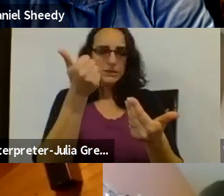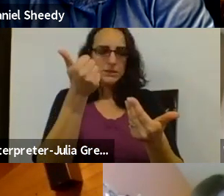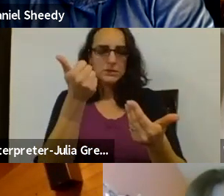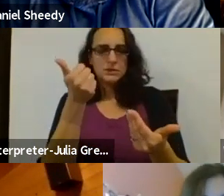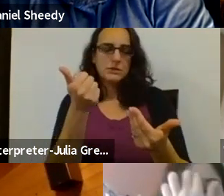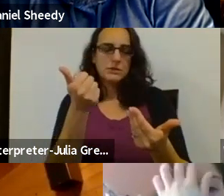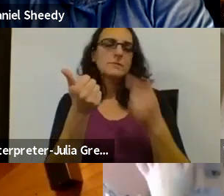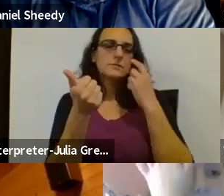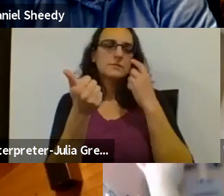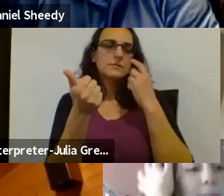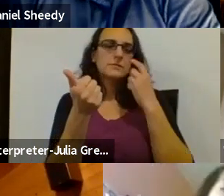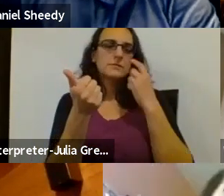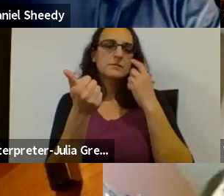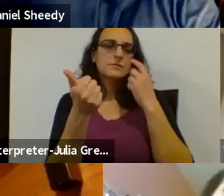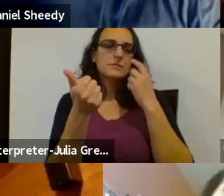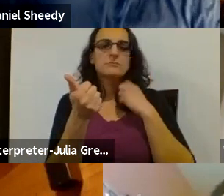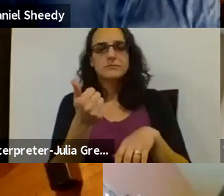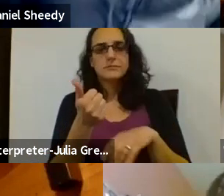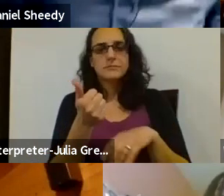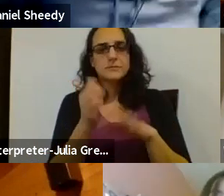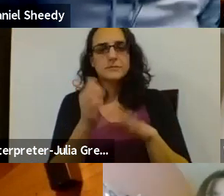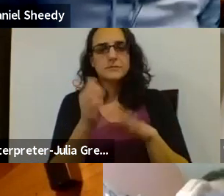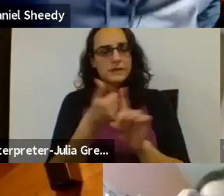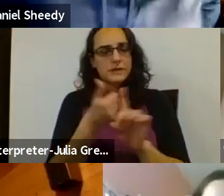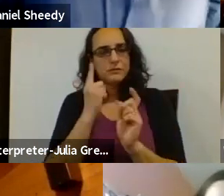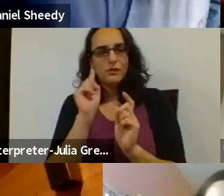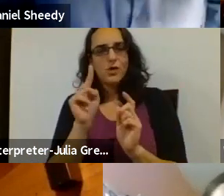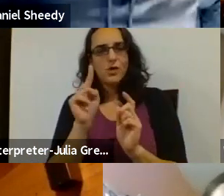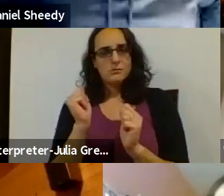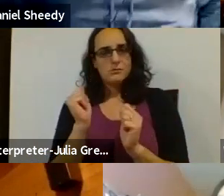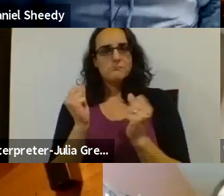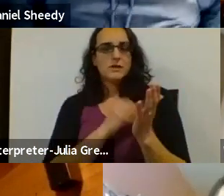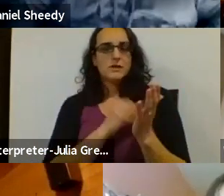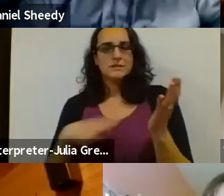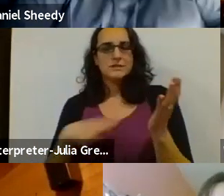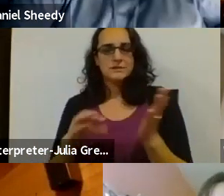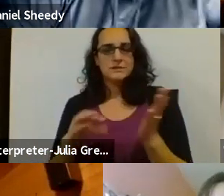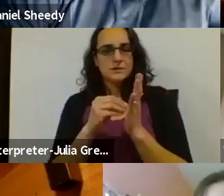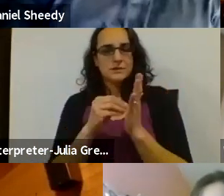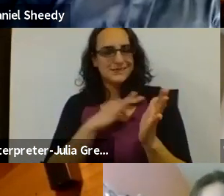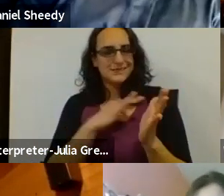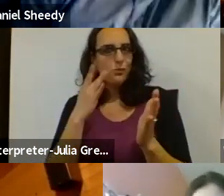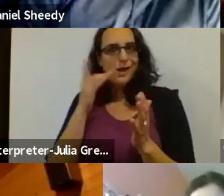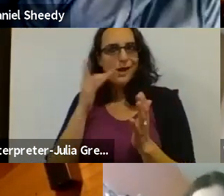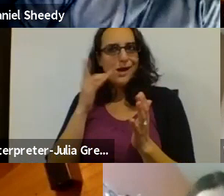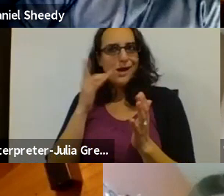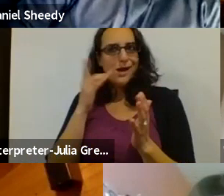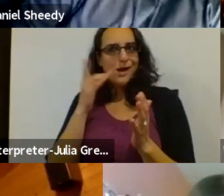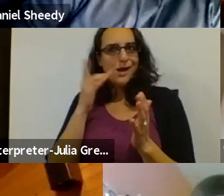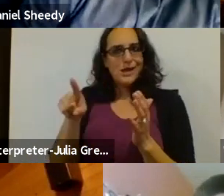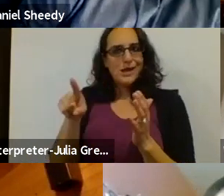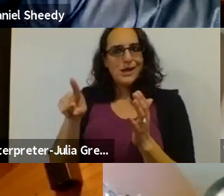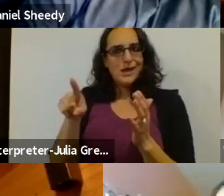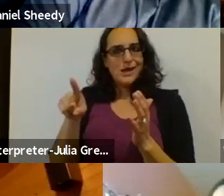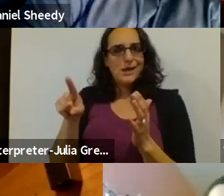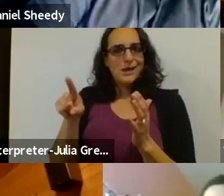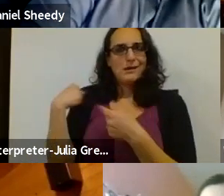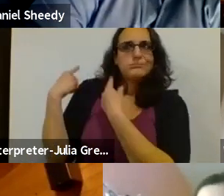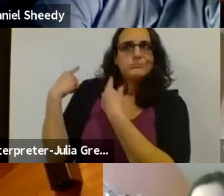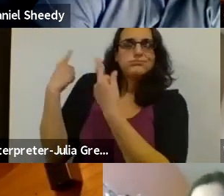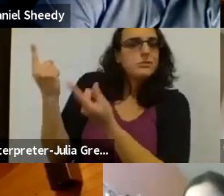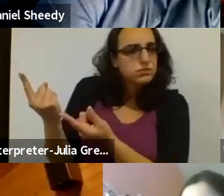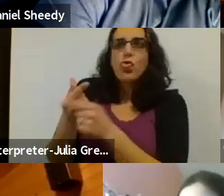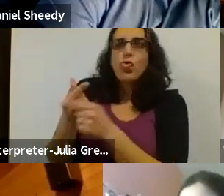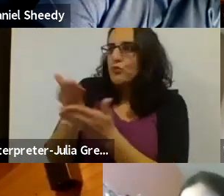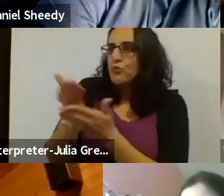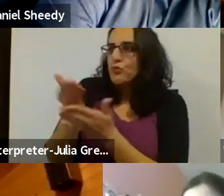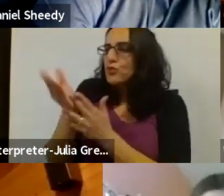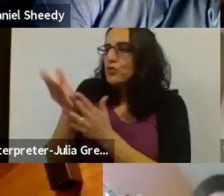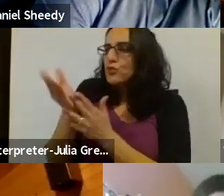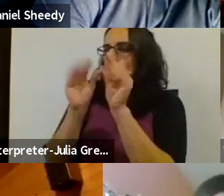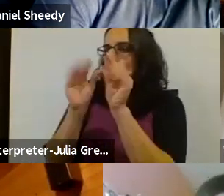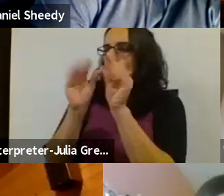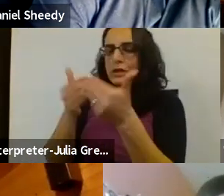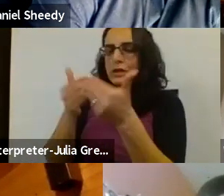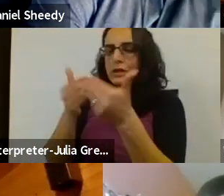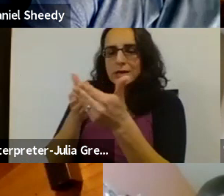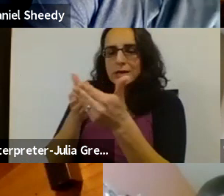Karen Winsper: An adjustment for a lot of our staff, though, simply because the way that they had always done business, you know, through Google Classroom directly. Now we're trying to have them go through class link.